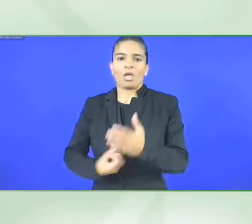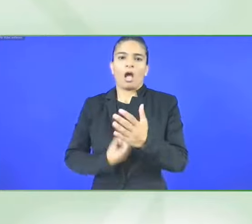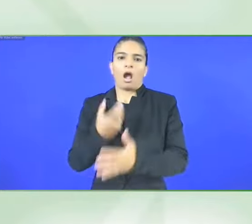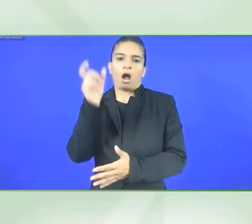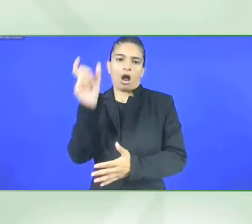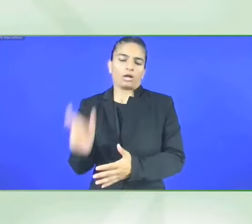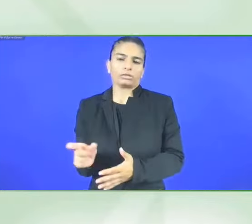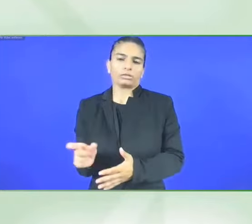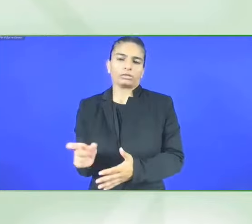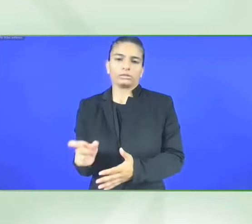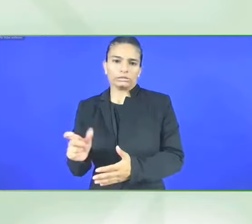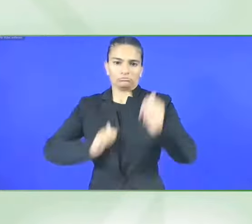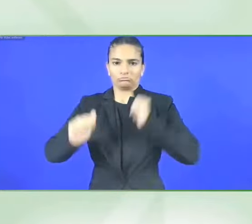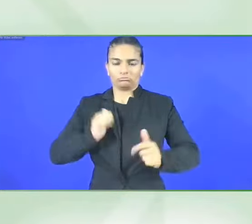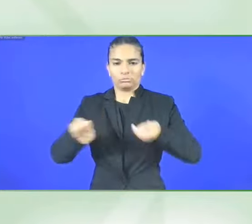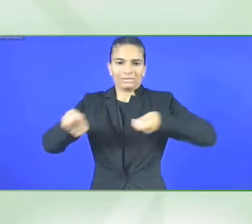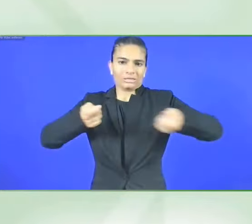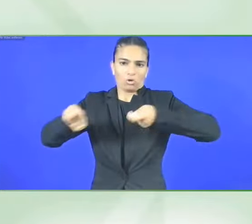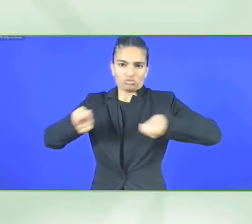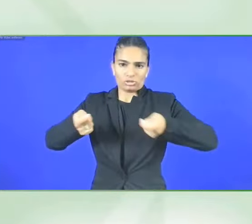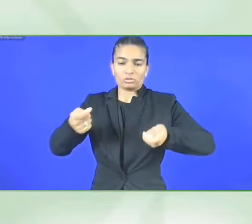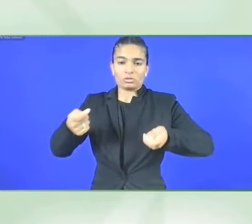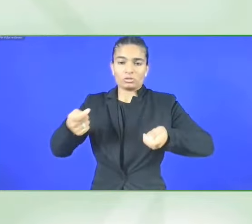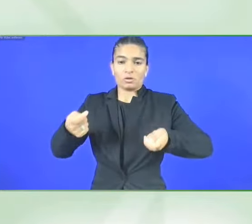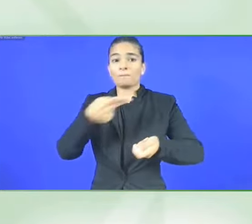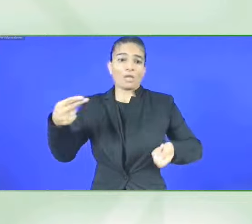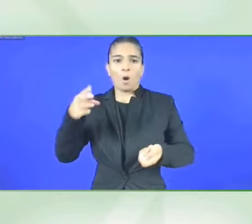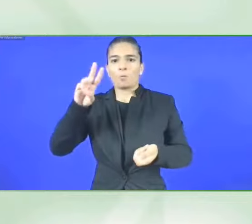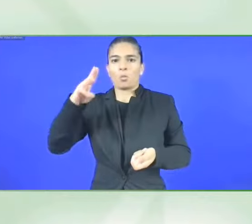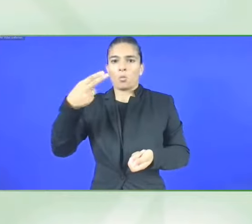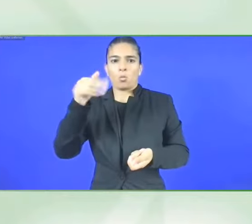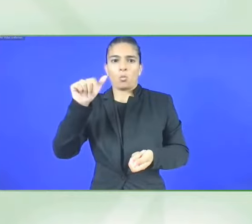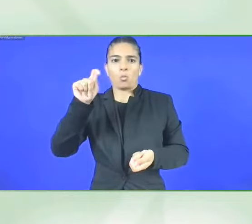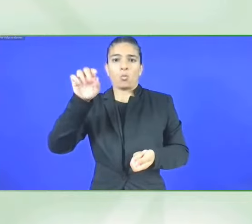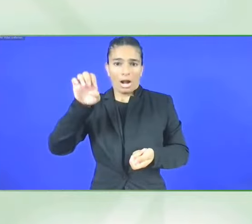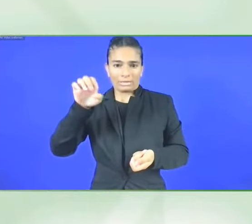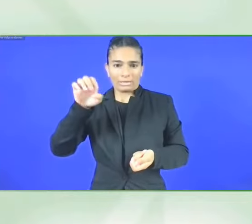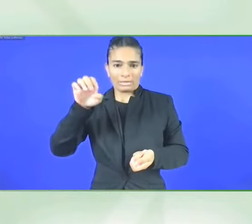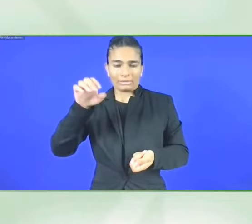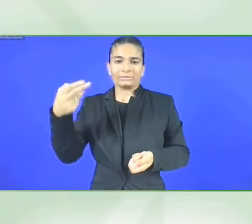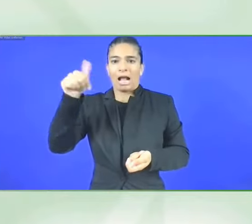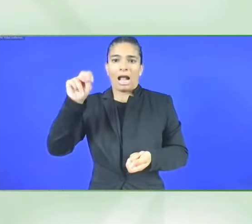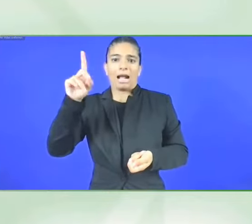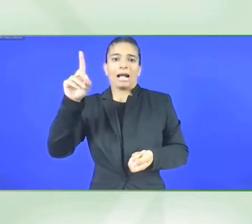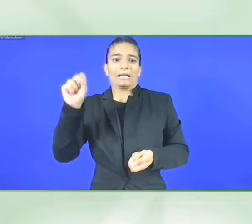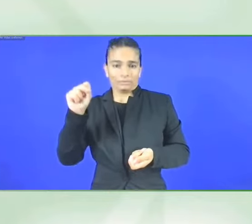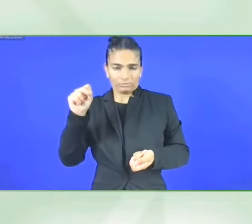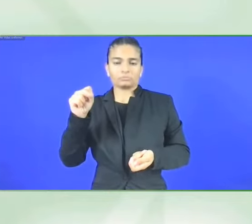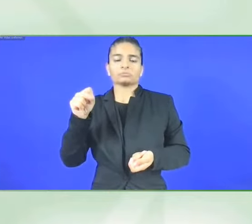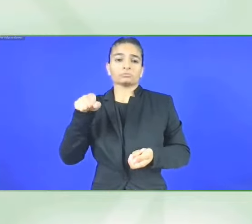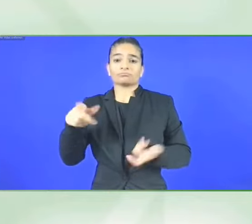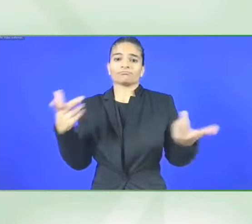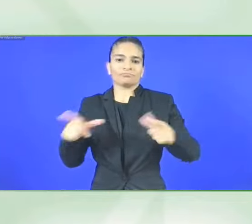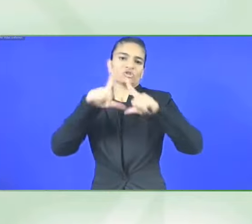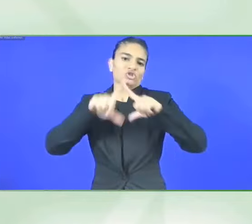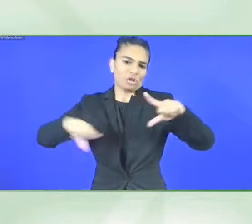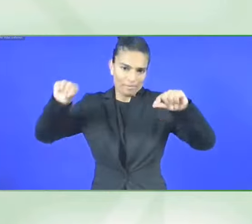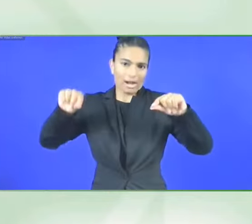If we want to create a more inclusive and accessible world, educating youth about disability